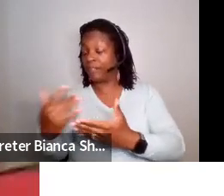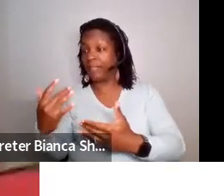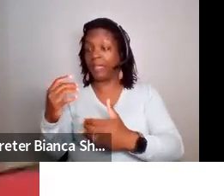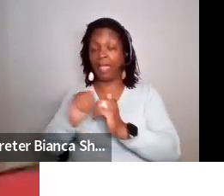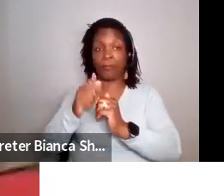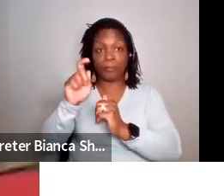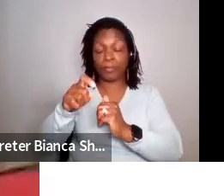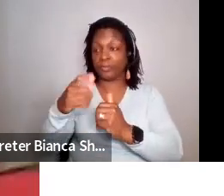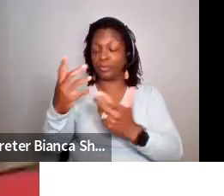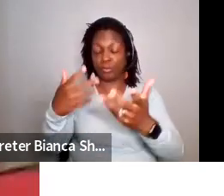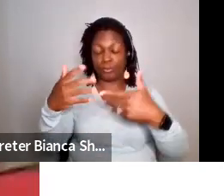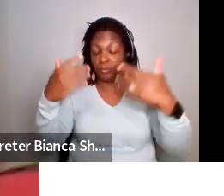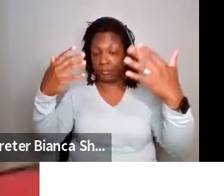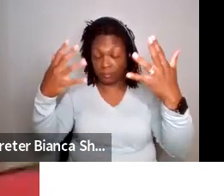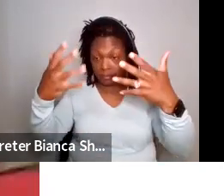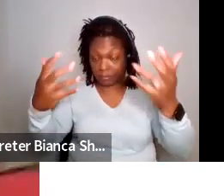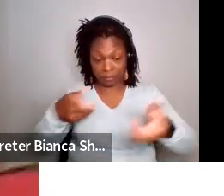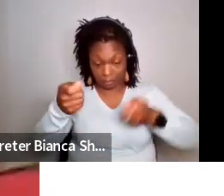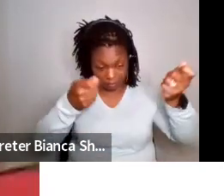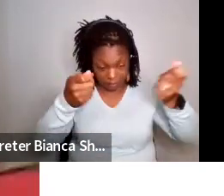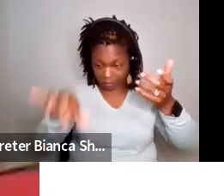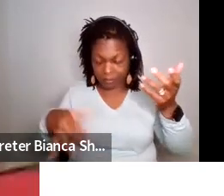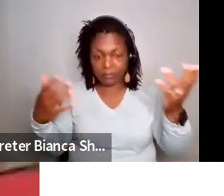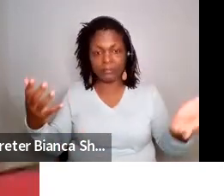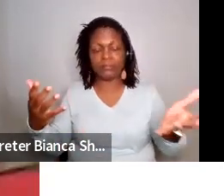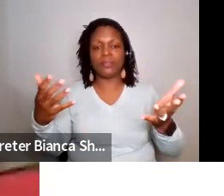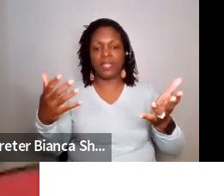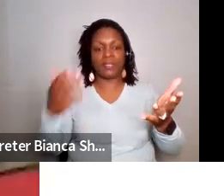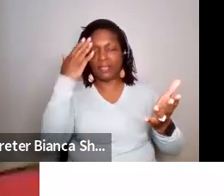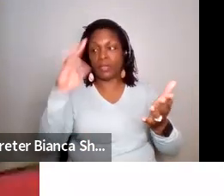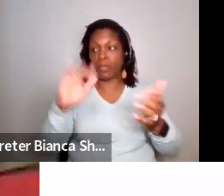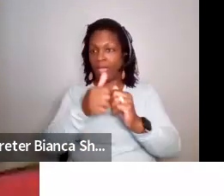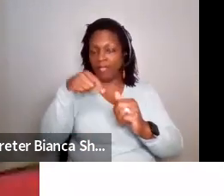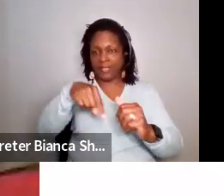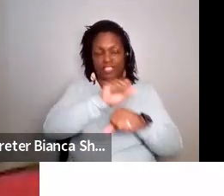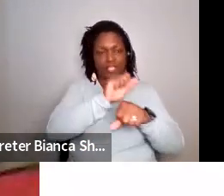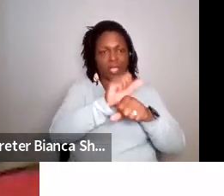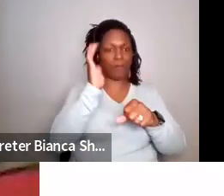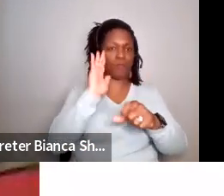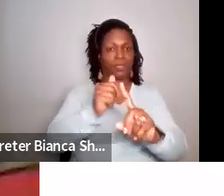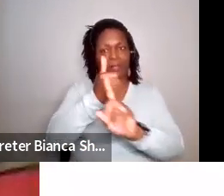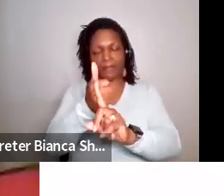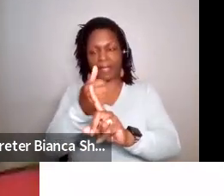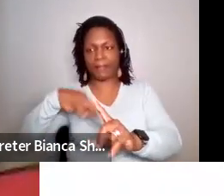supposed to process that then we didn't know how this job would affect his benefits.